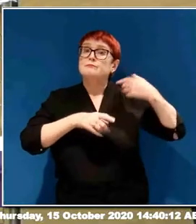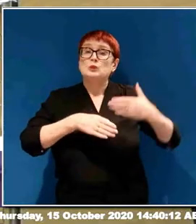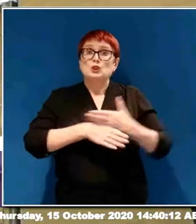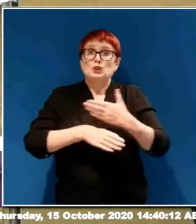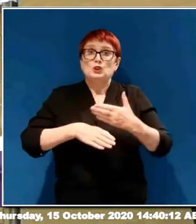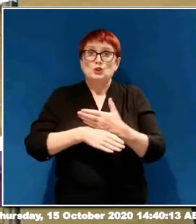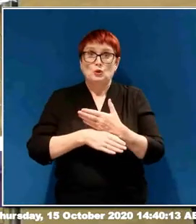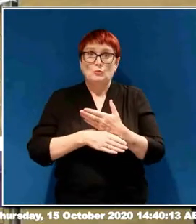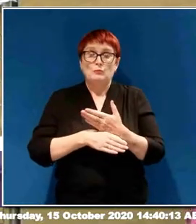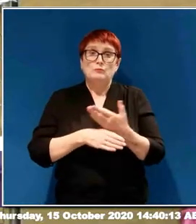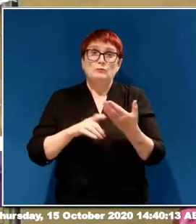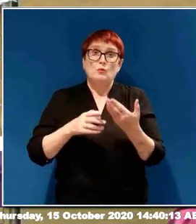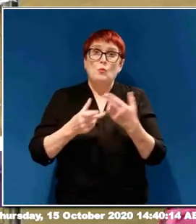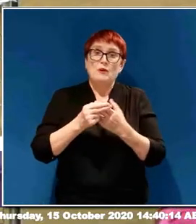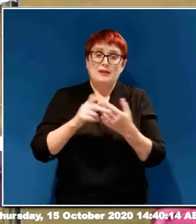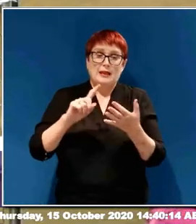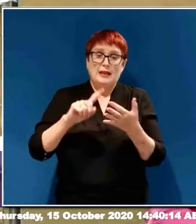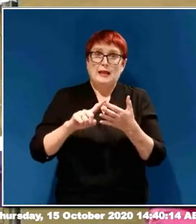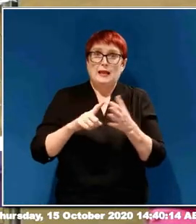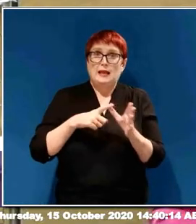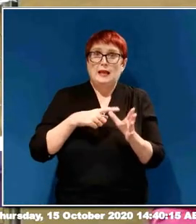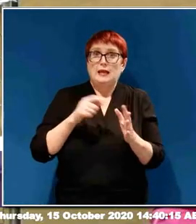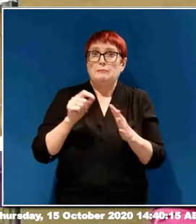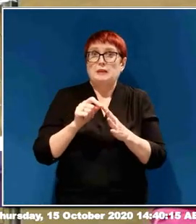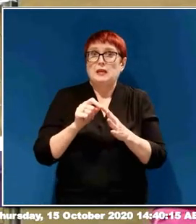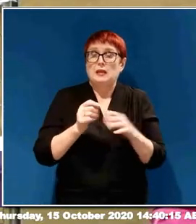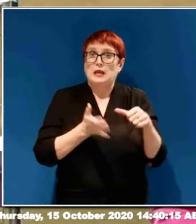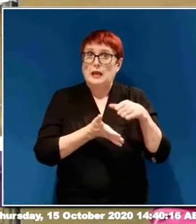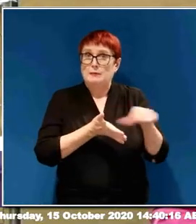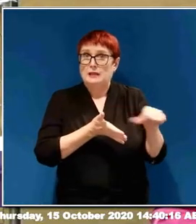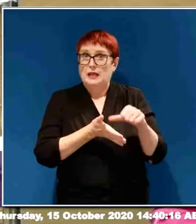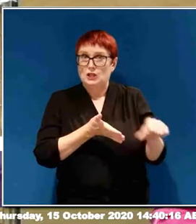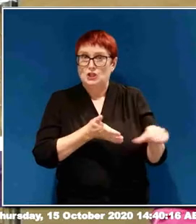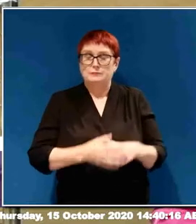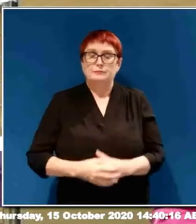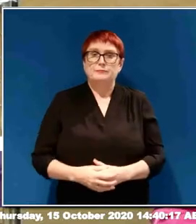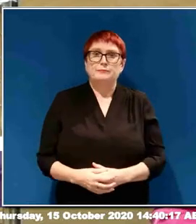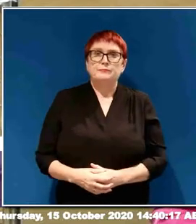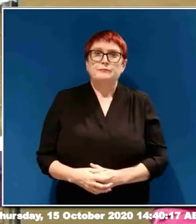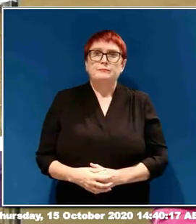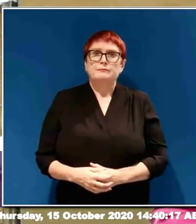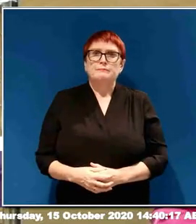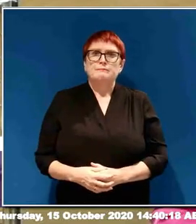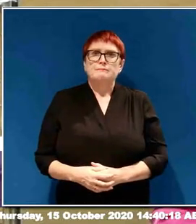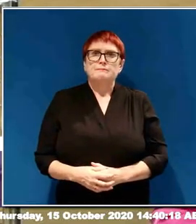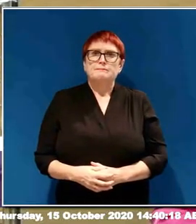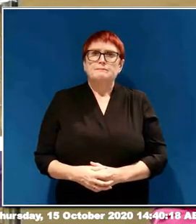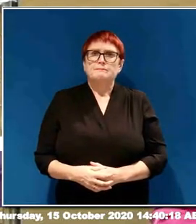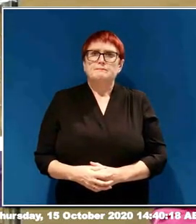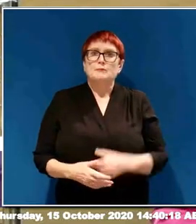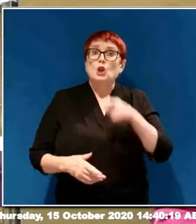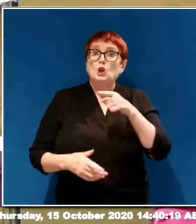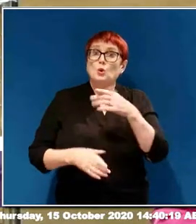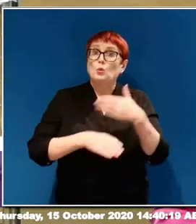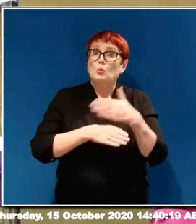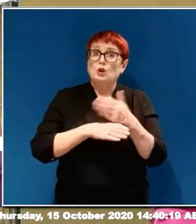statement but in short, it was in the role of HOSES, in the role of guidance officer and as a senior guidance officer?